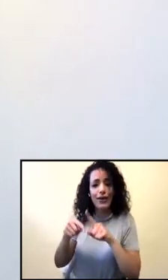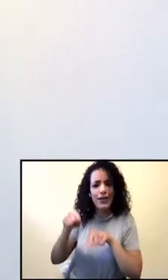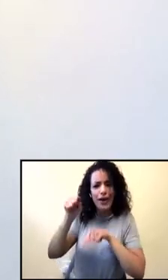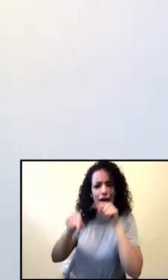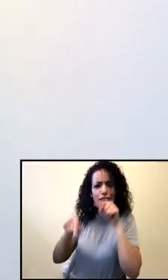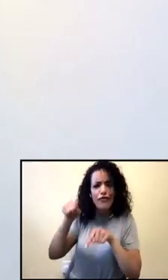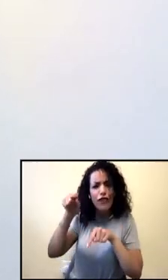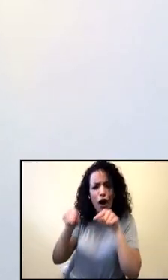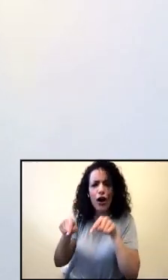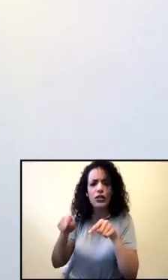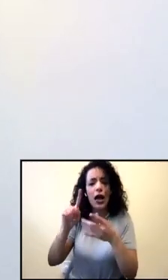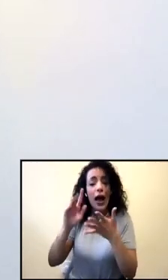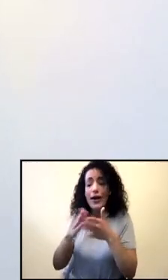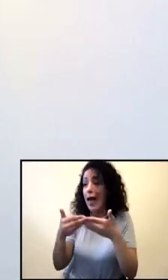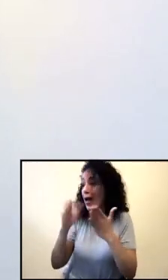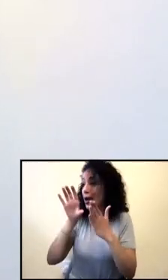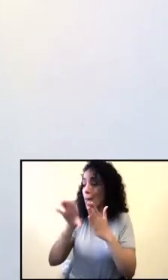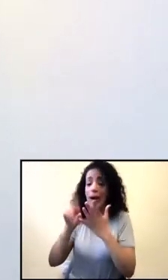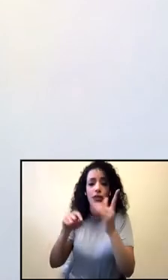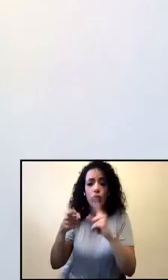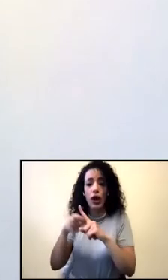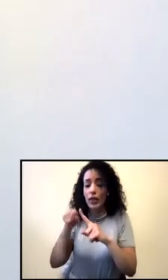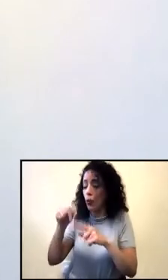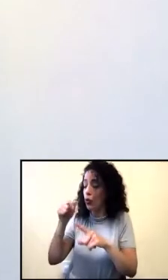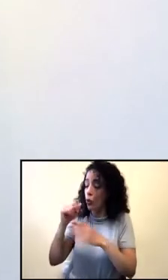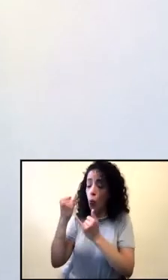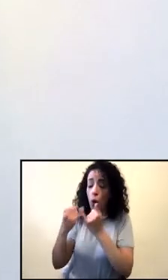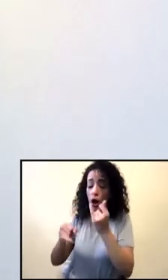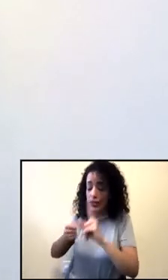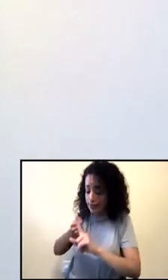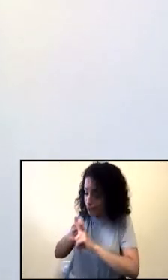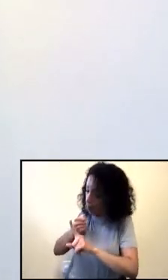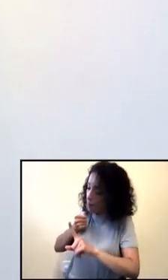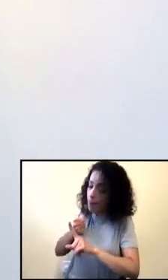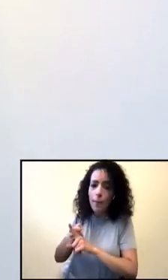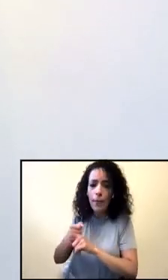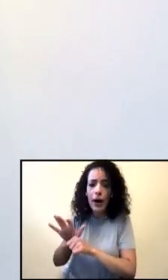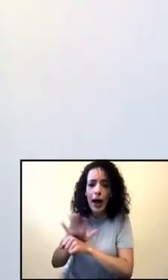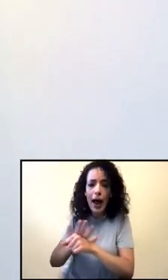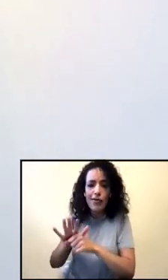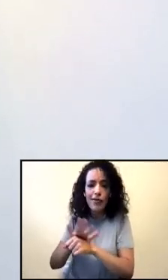was the hardest hit borough in the UK at that time. We've worked in Newham for a long time at